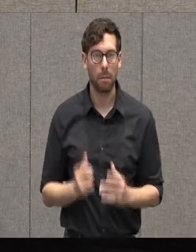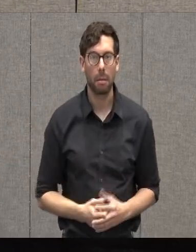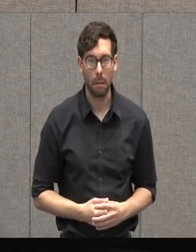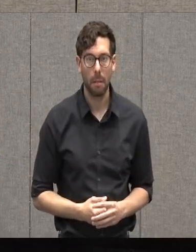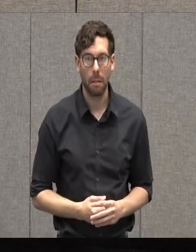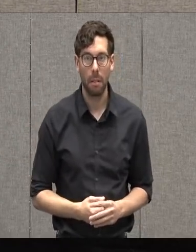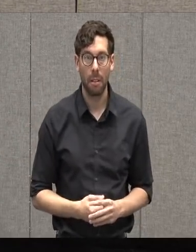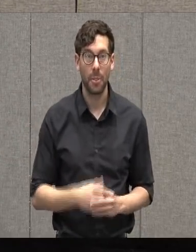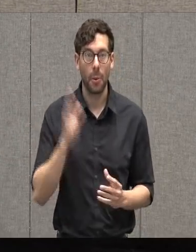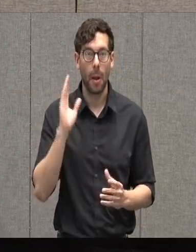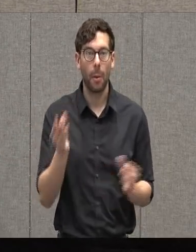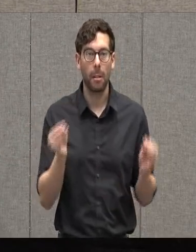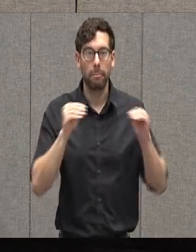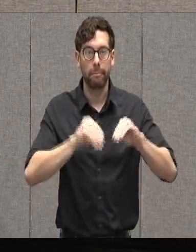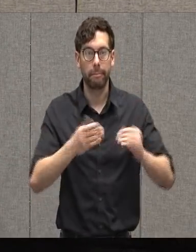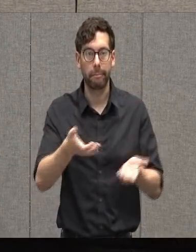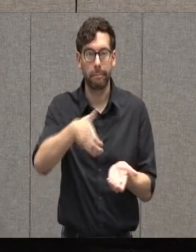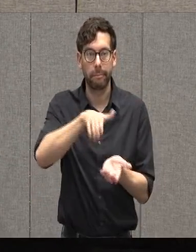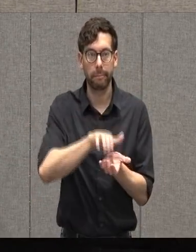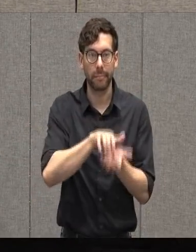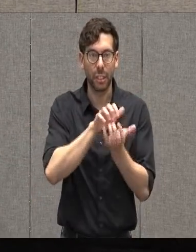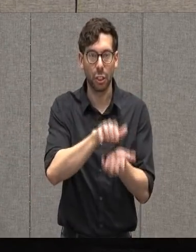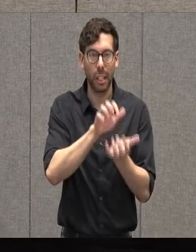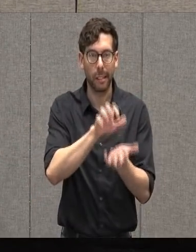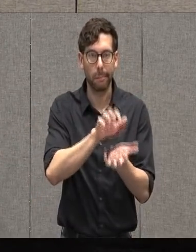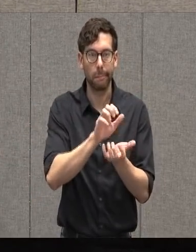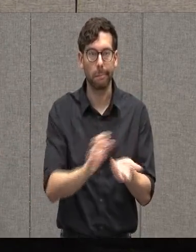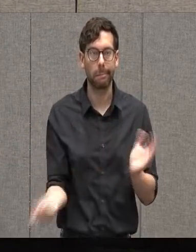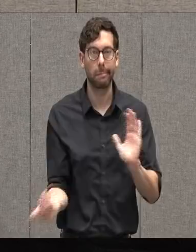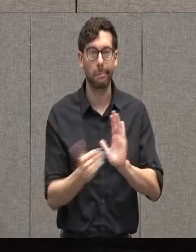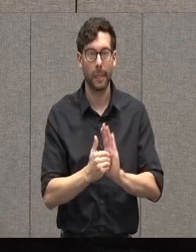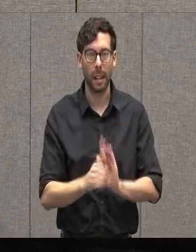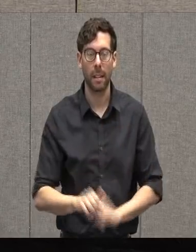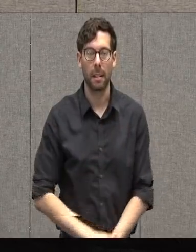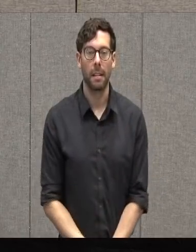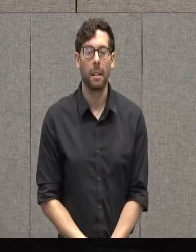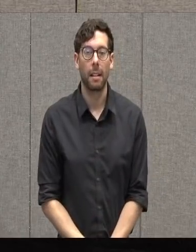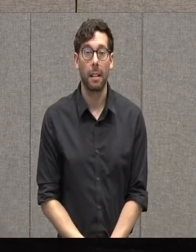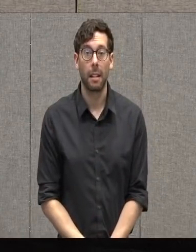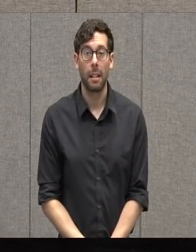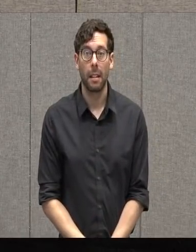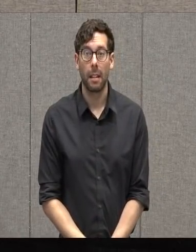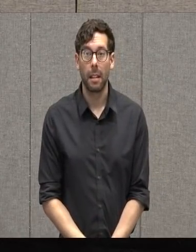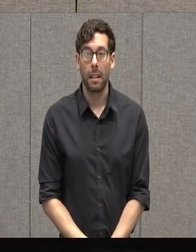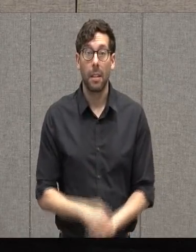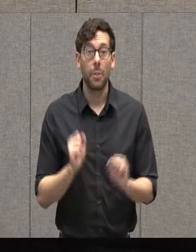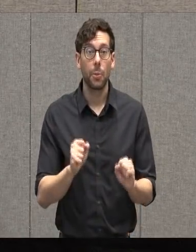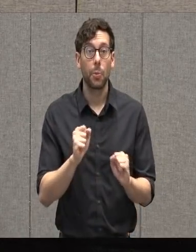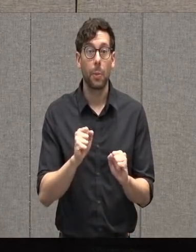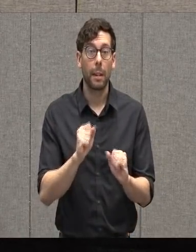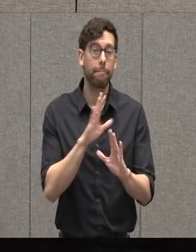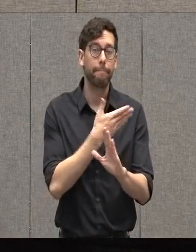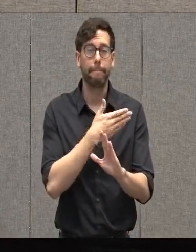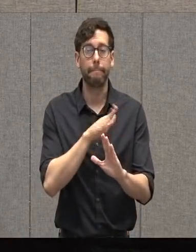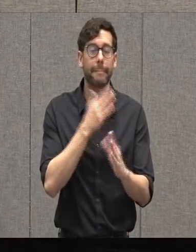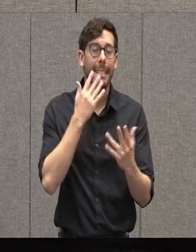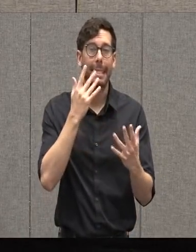(foil balls rattling) Shake, shake, shake. Yeah, you could sing "Shake." Make it fun.